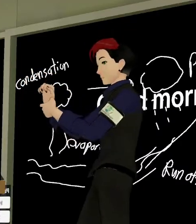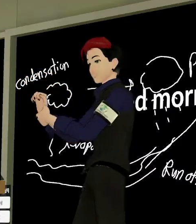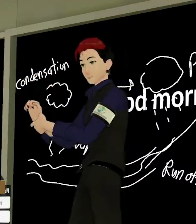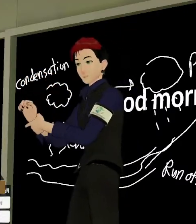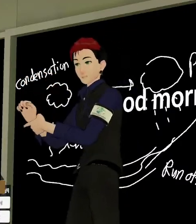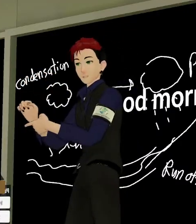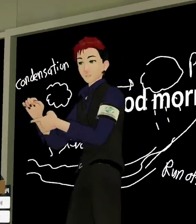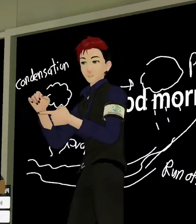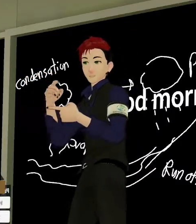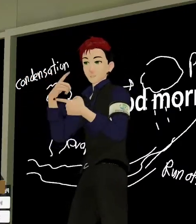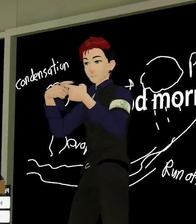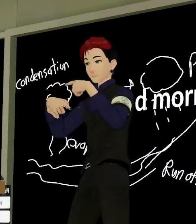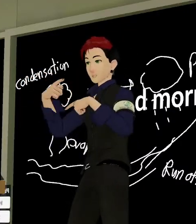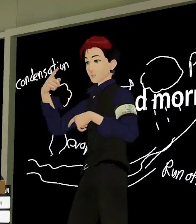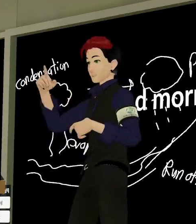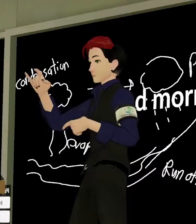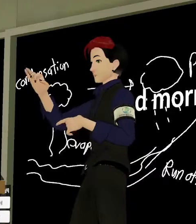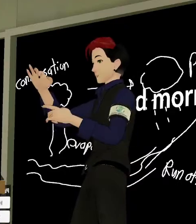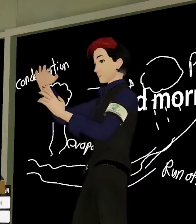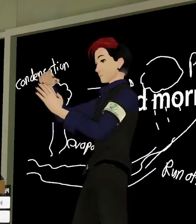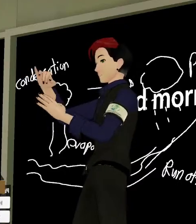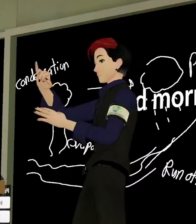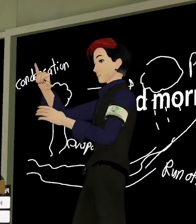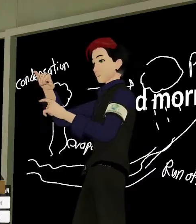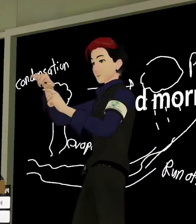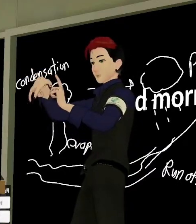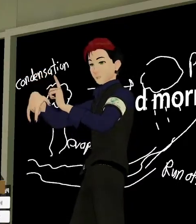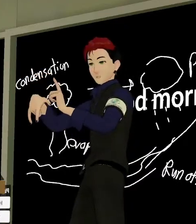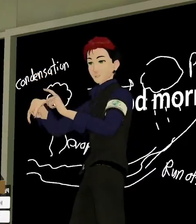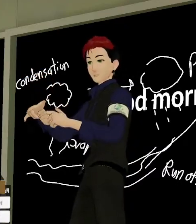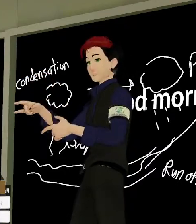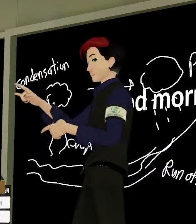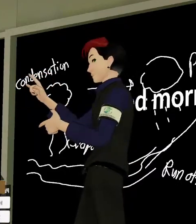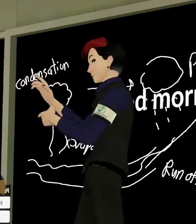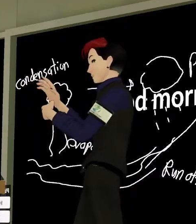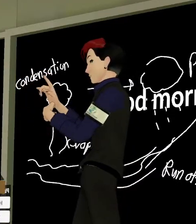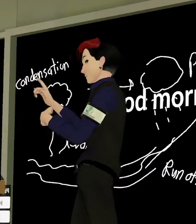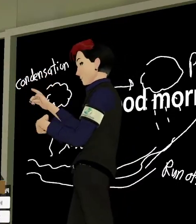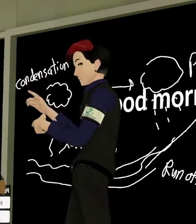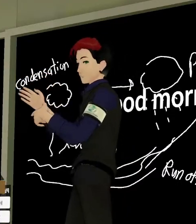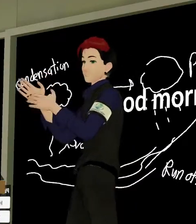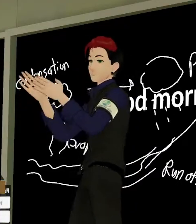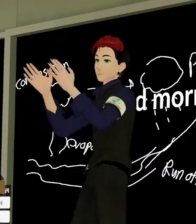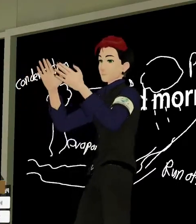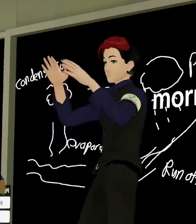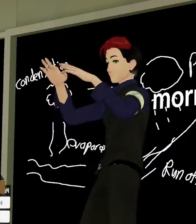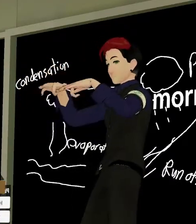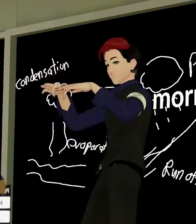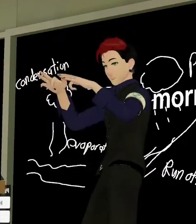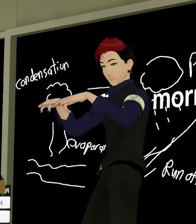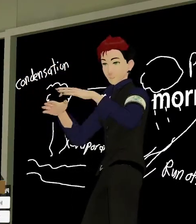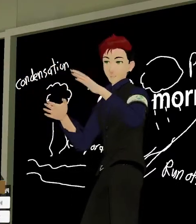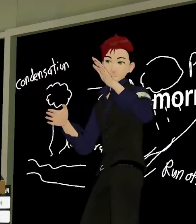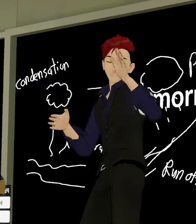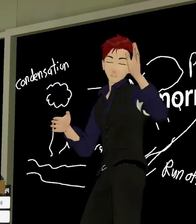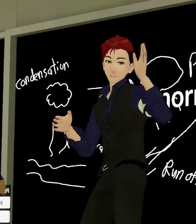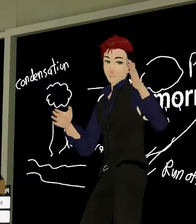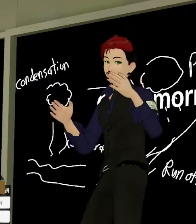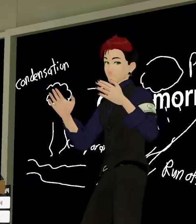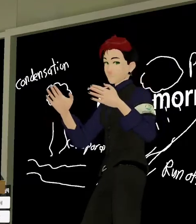SEE there's actually a sign for t-i-o-n so evaporation precipitation